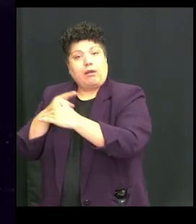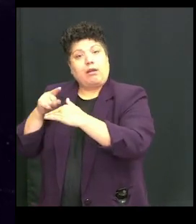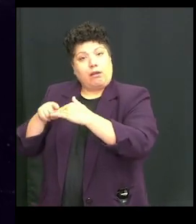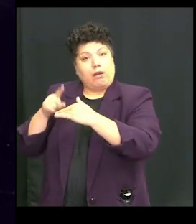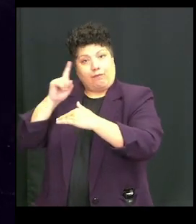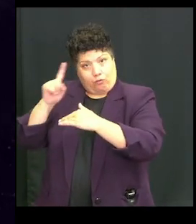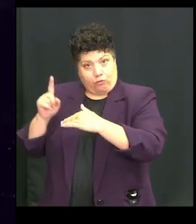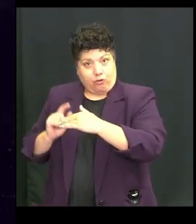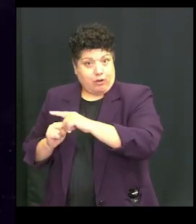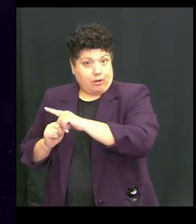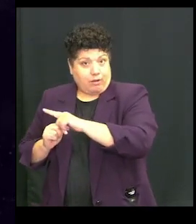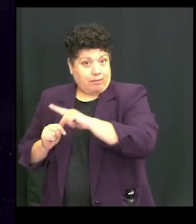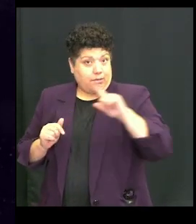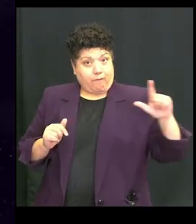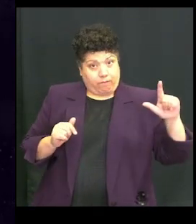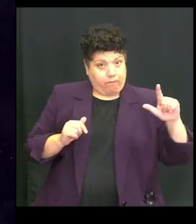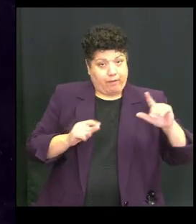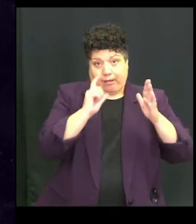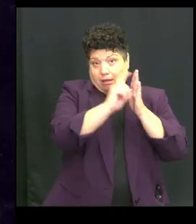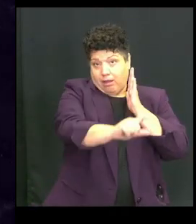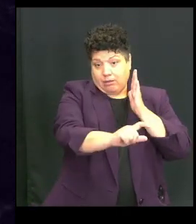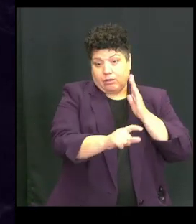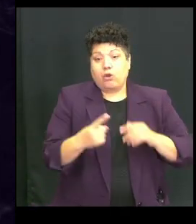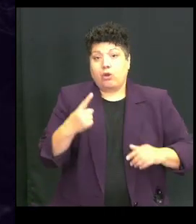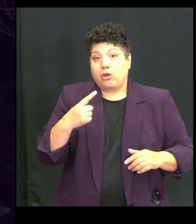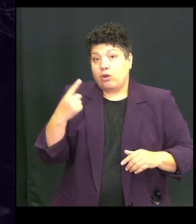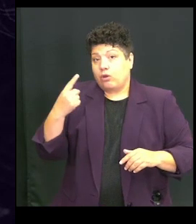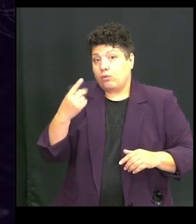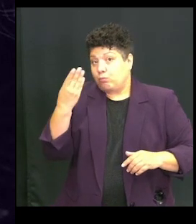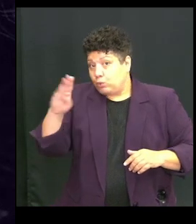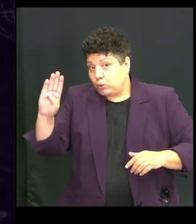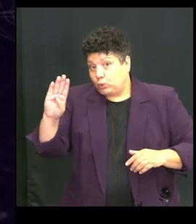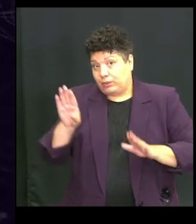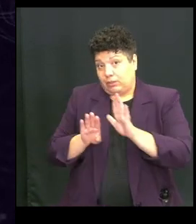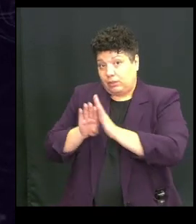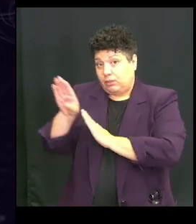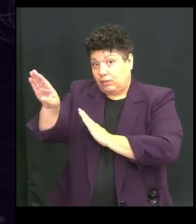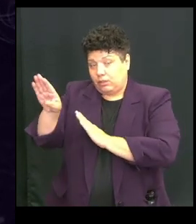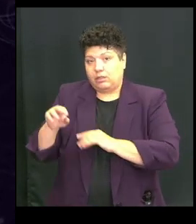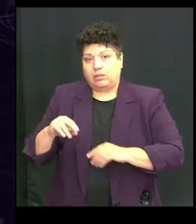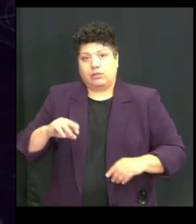and an upward sloping line in blue for right leaning headlines. And that's what we see.